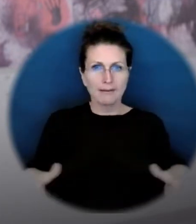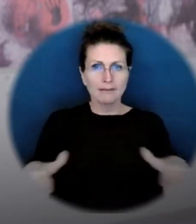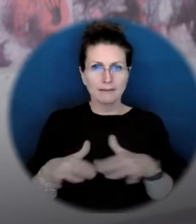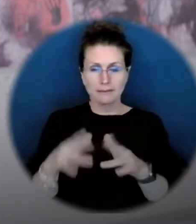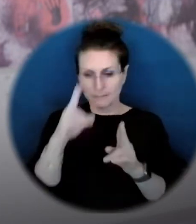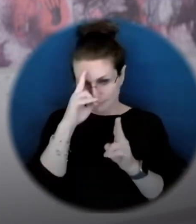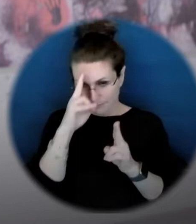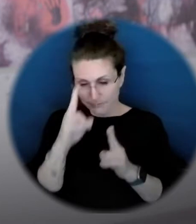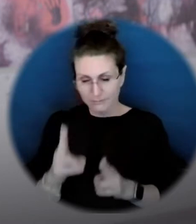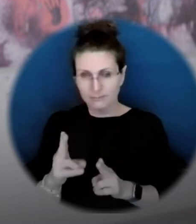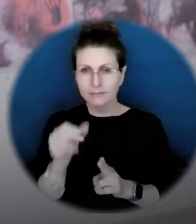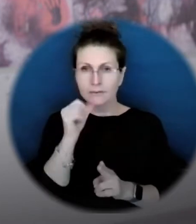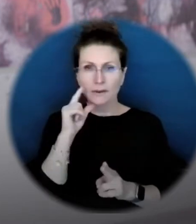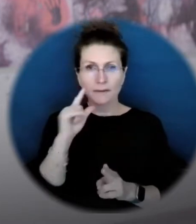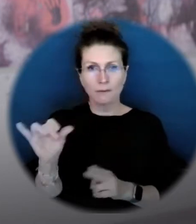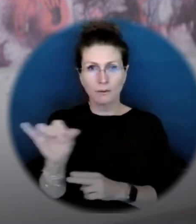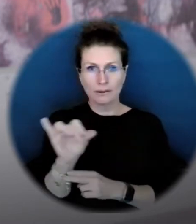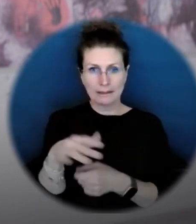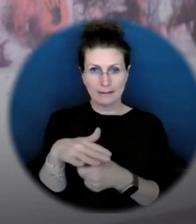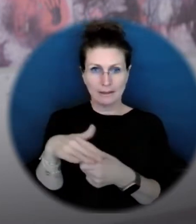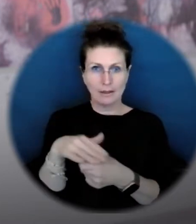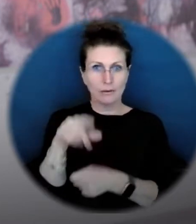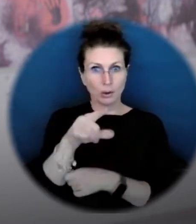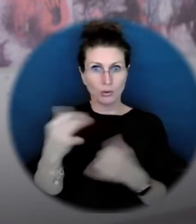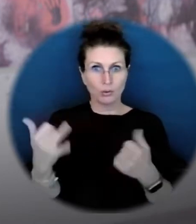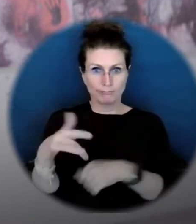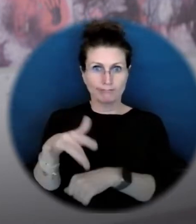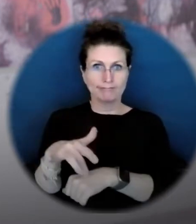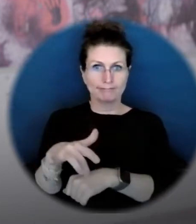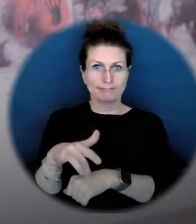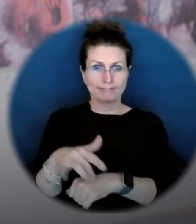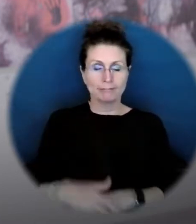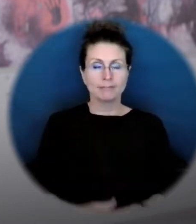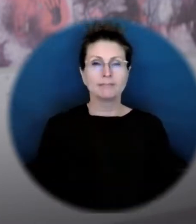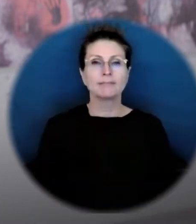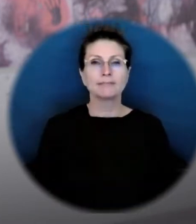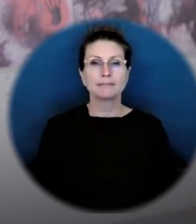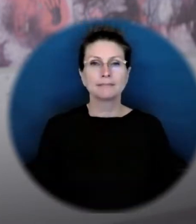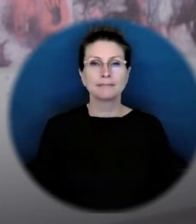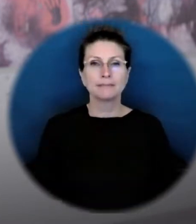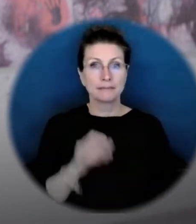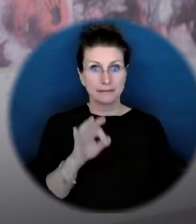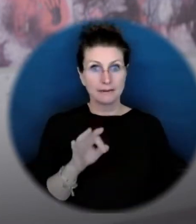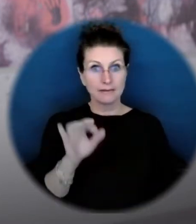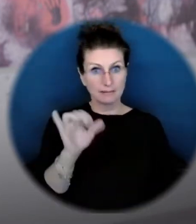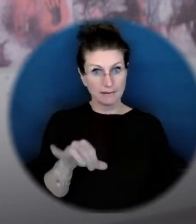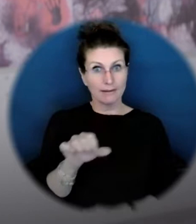may not be for the territory that you are currently on. We ask if this is the case,